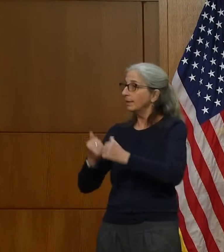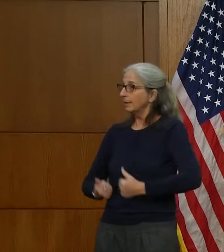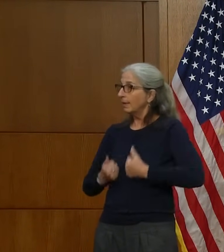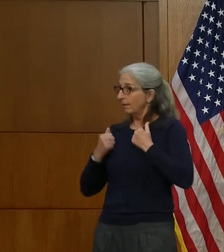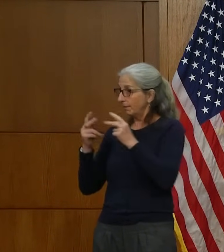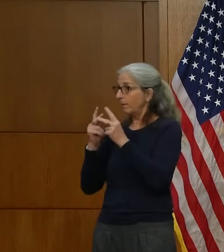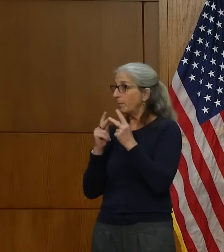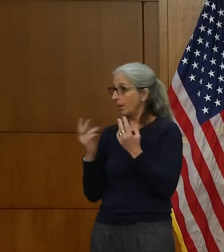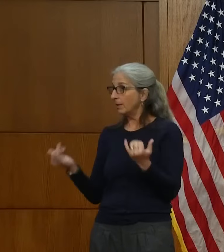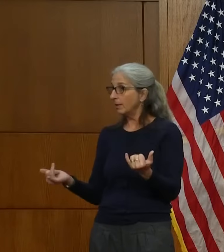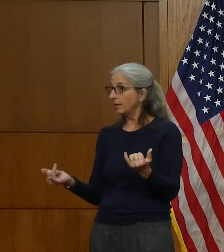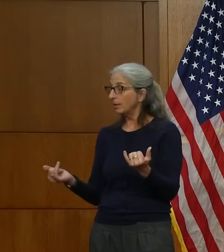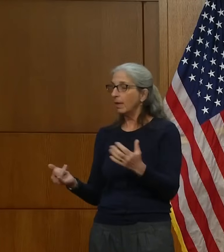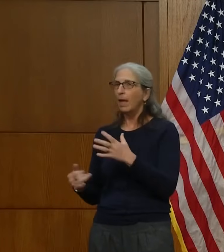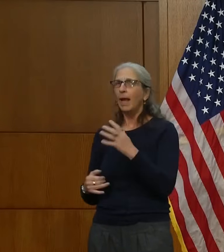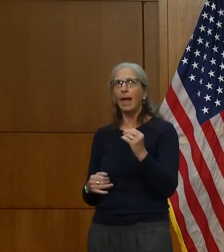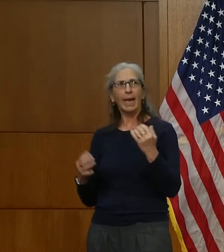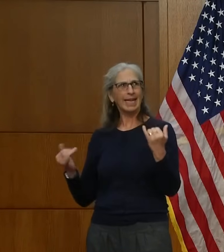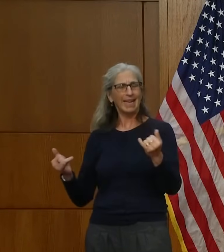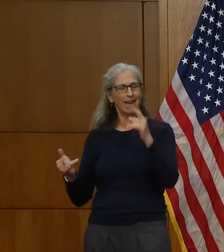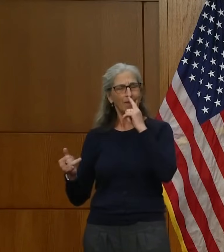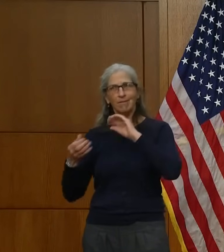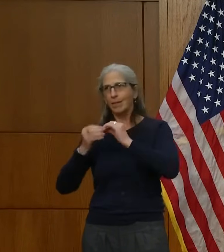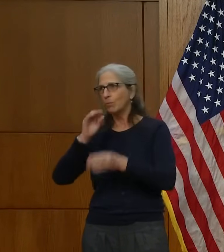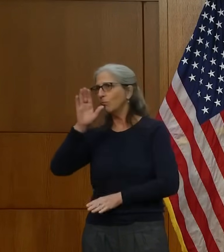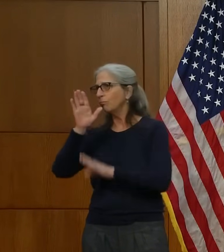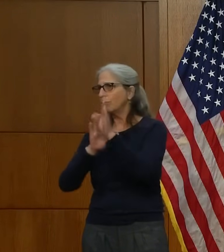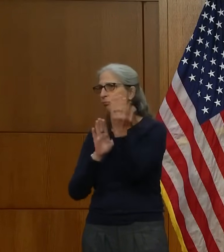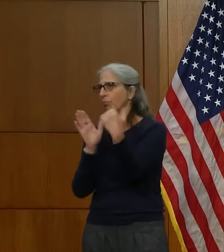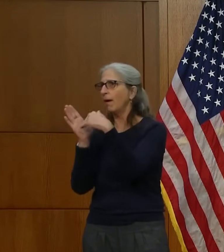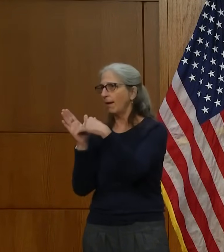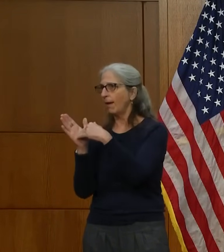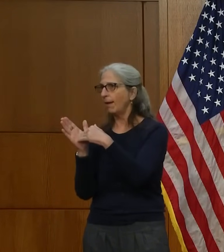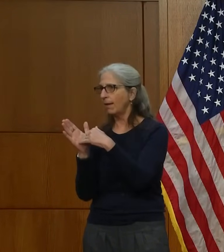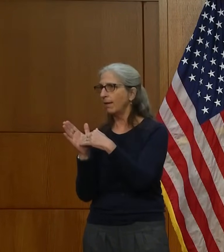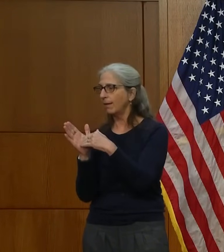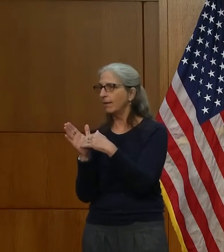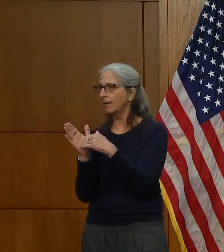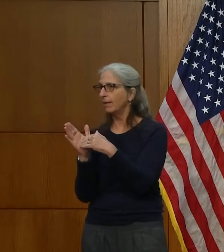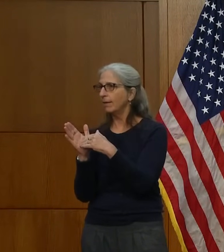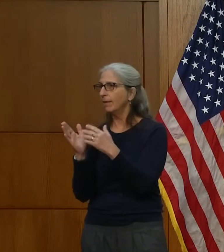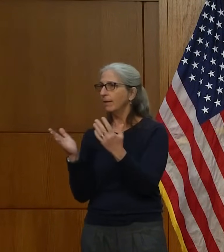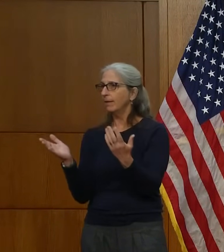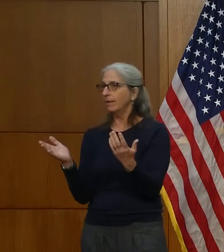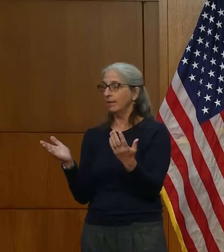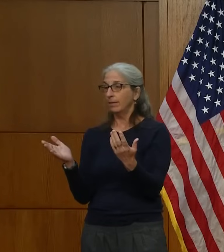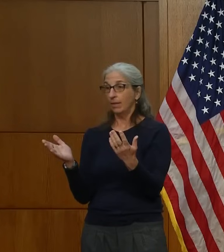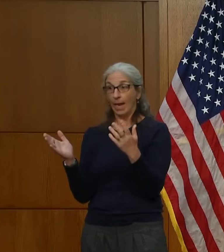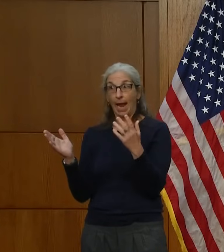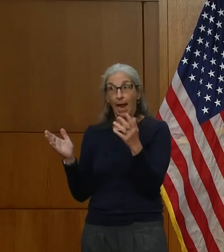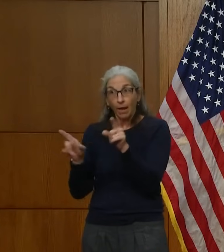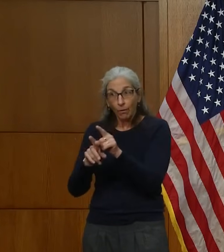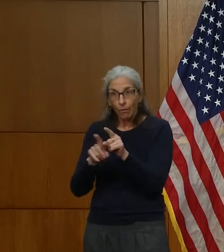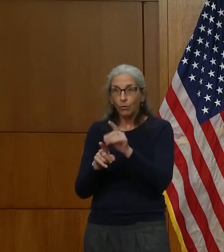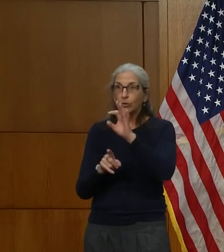VIRGINIANS IN NORTH OF ED ASSISTED LIVING FACILITIES. ON